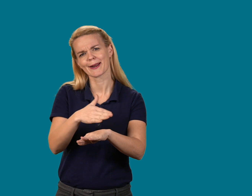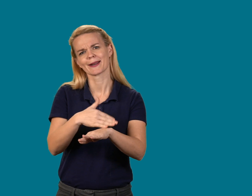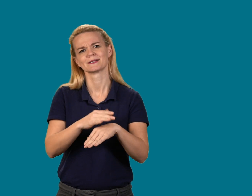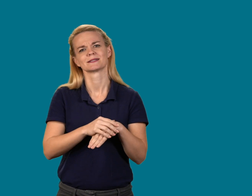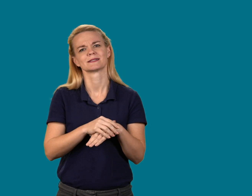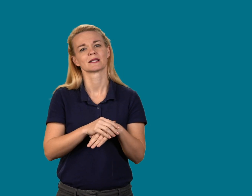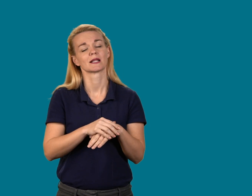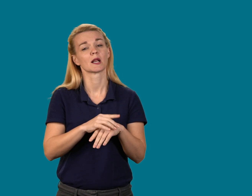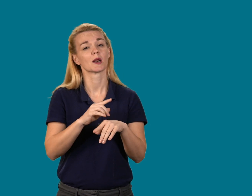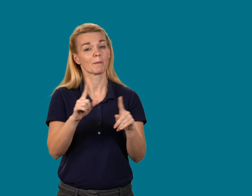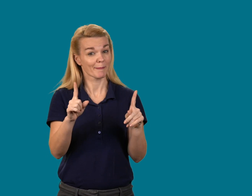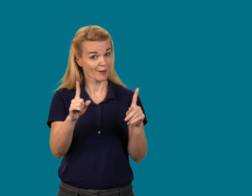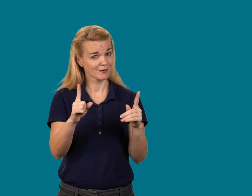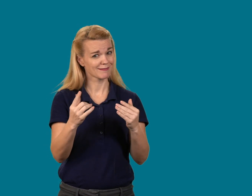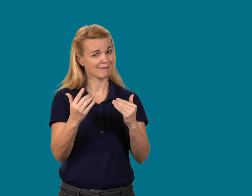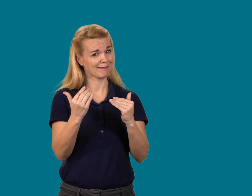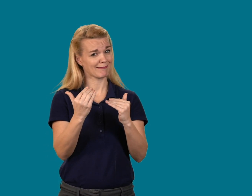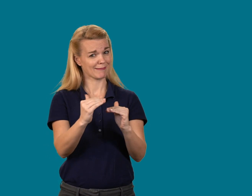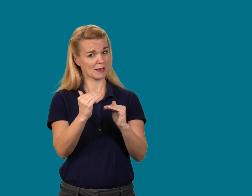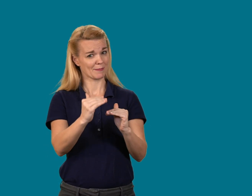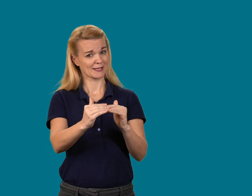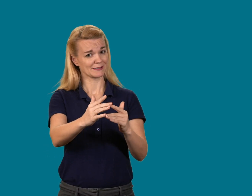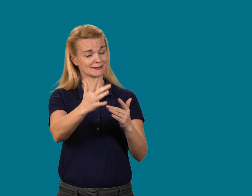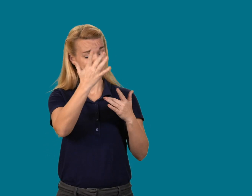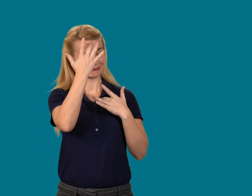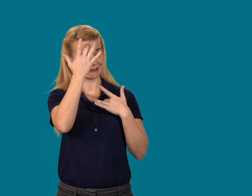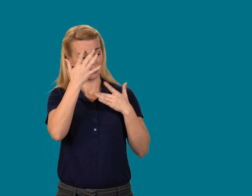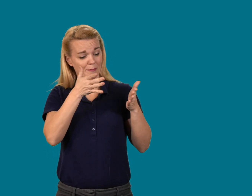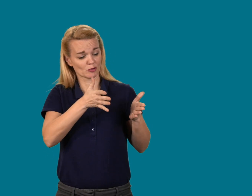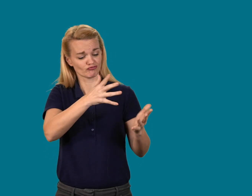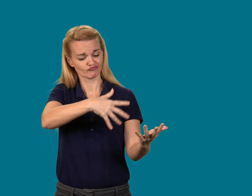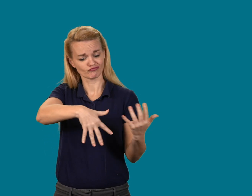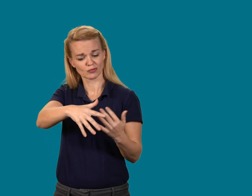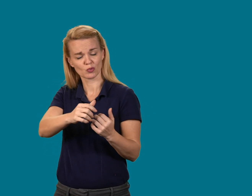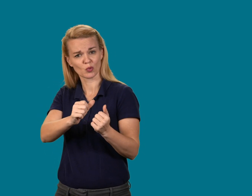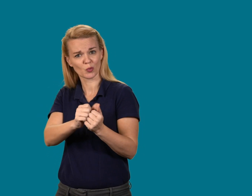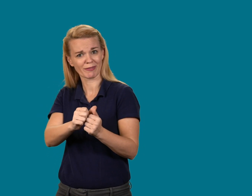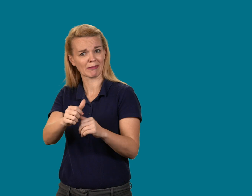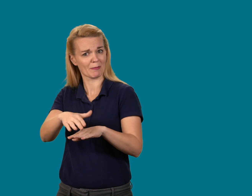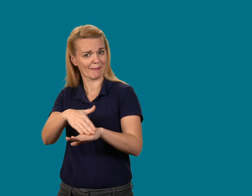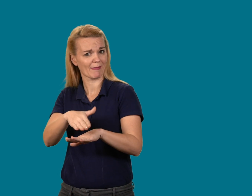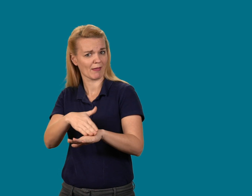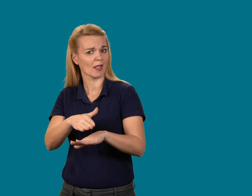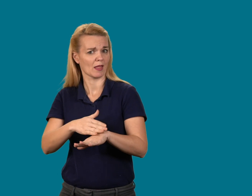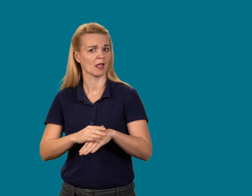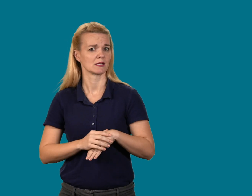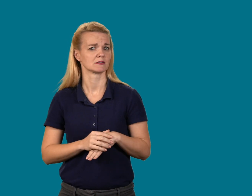limit contact between the person who is sick and their pets.